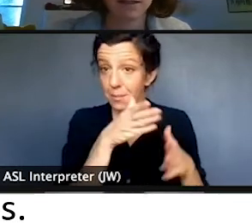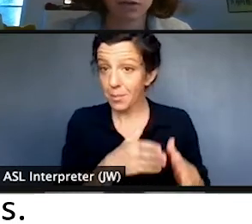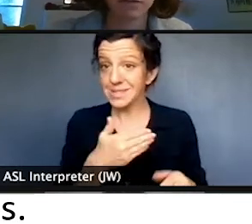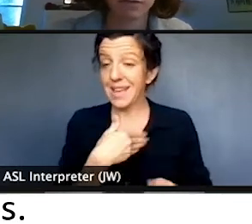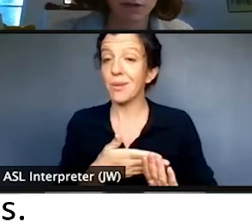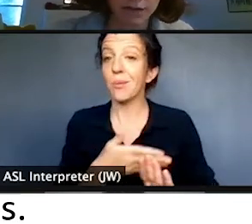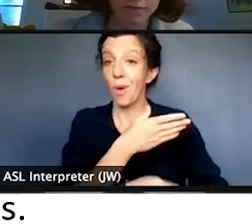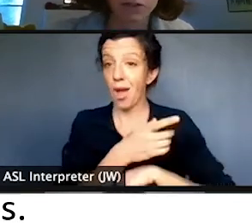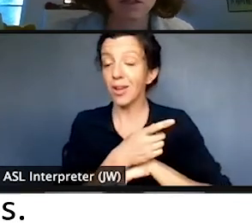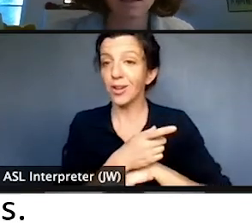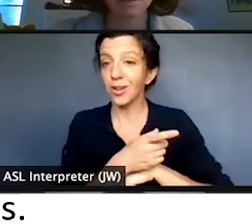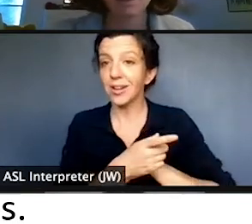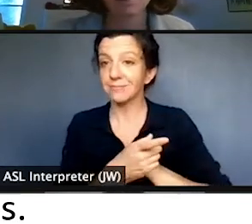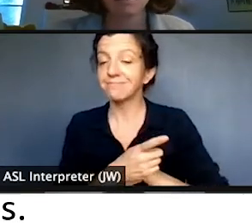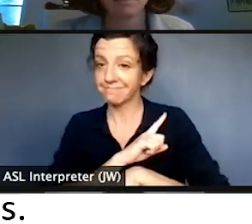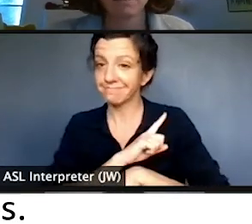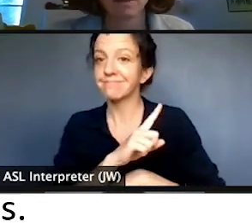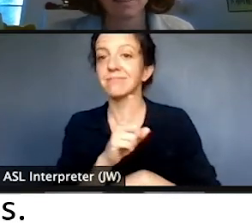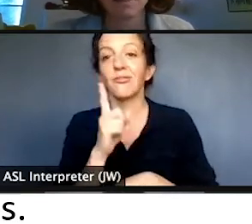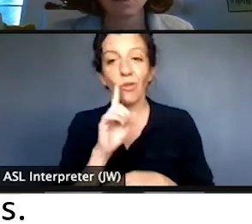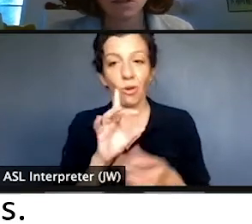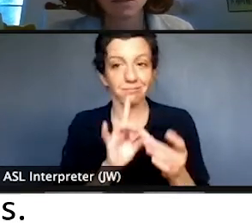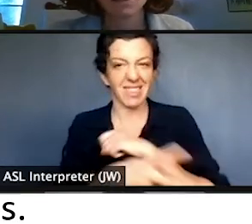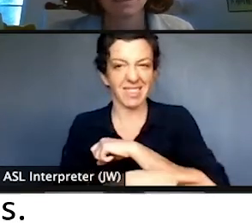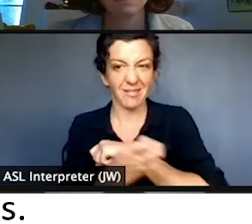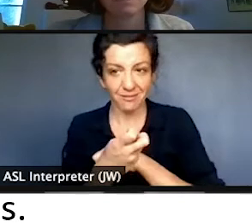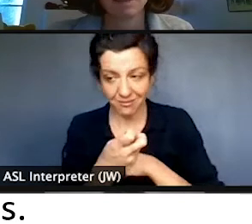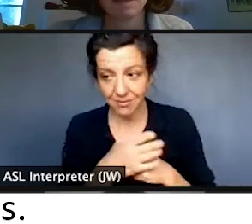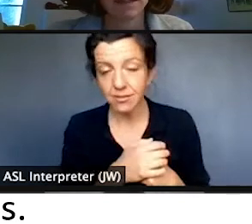of certain crimes such as some types of assault and domestic violence.